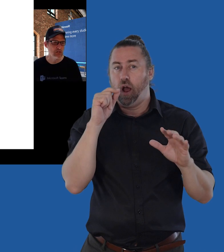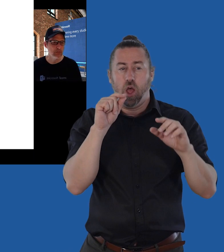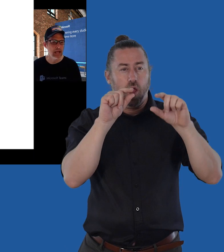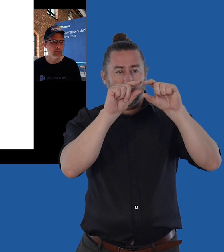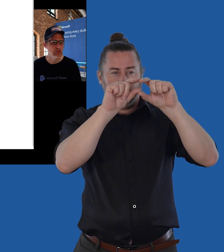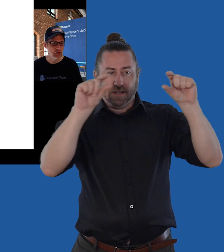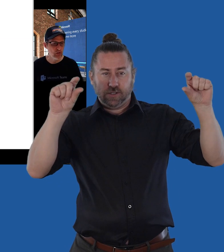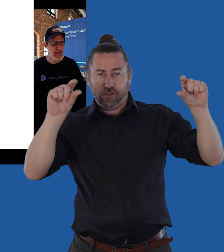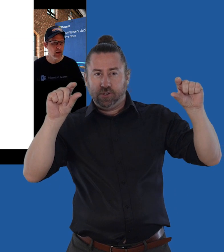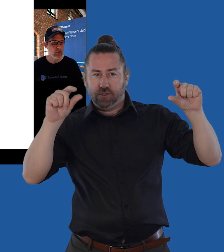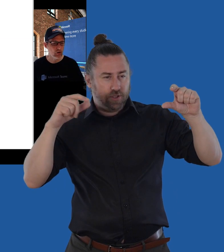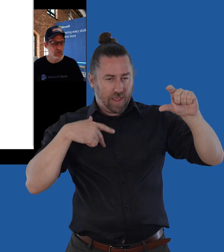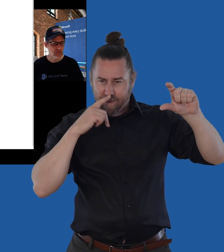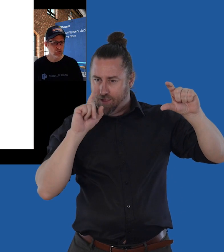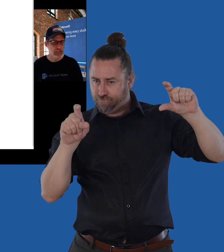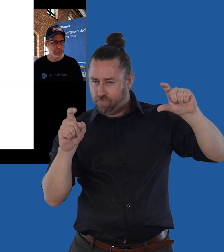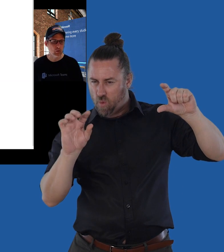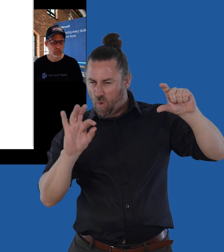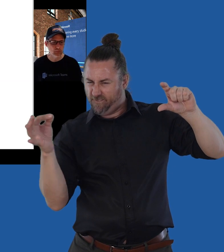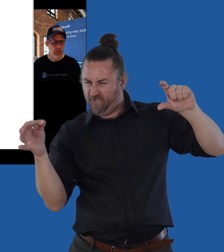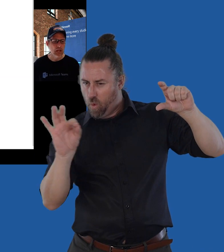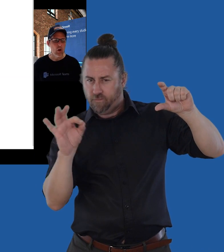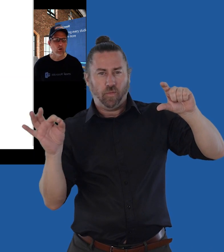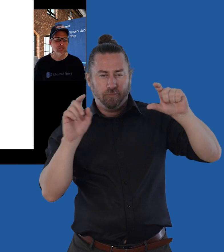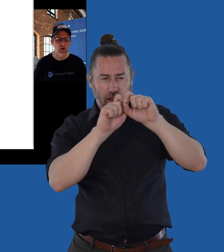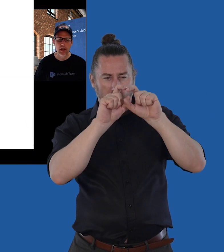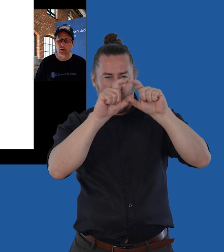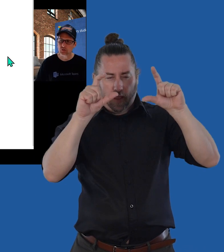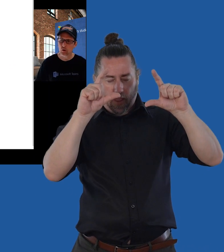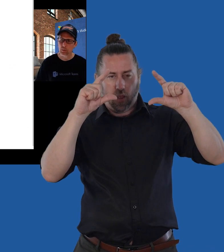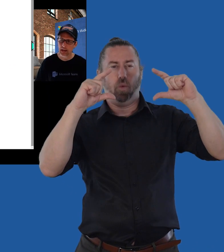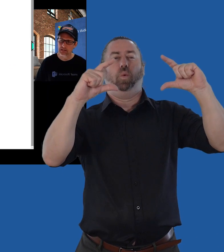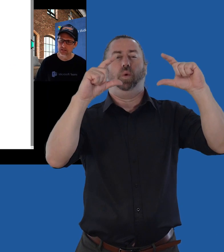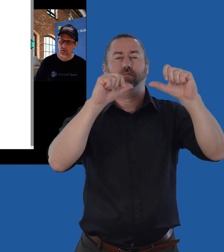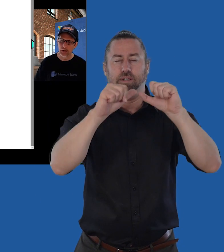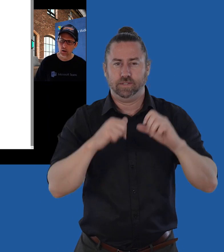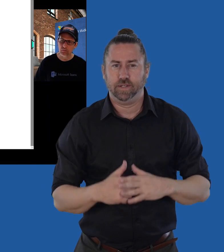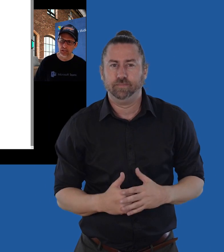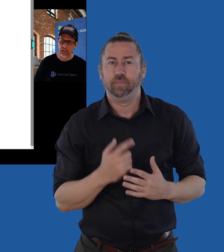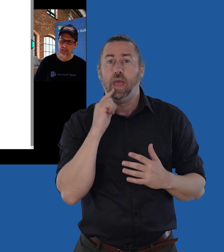so being able to turn that on and off is really important. Also out scroll bars right, over here,